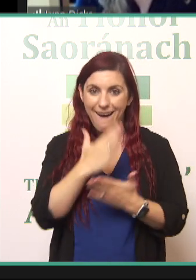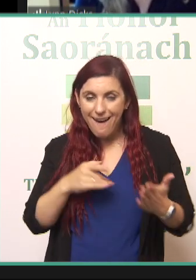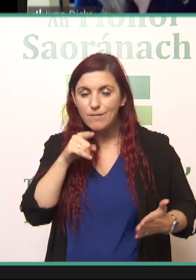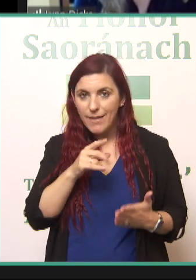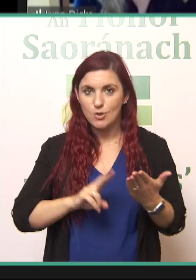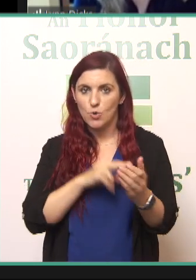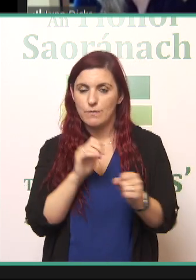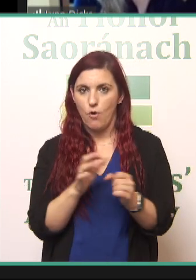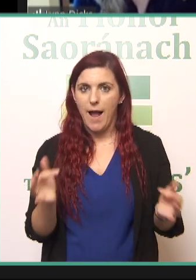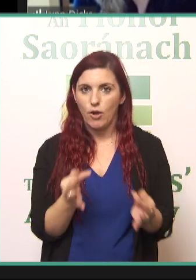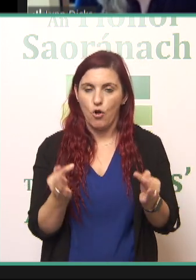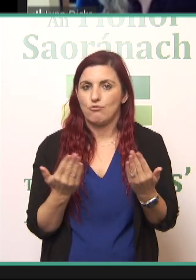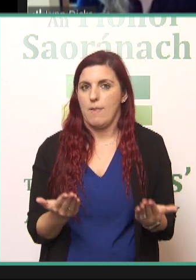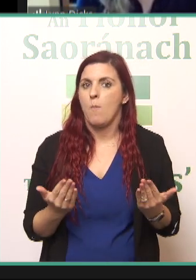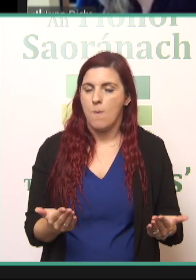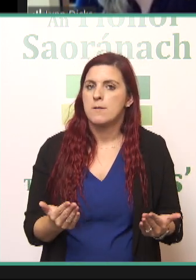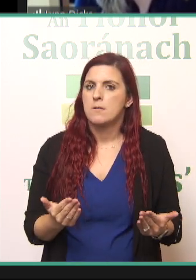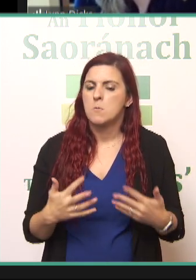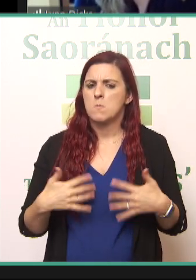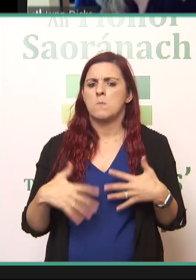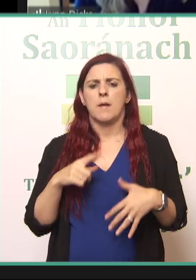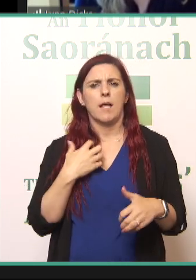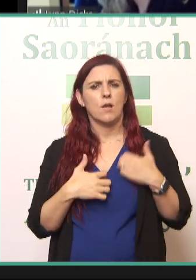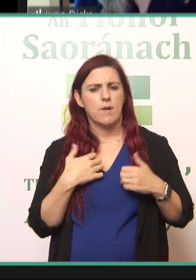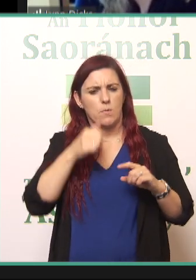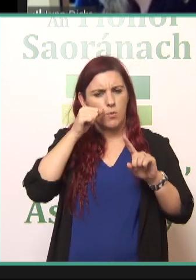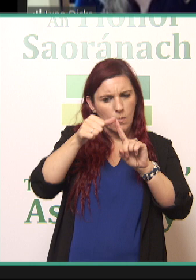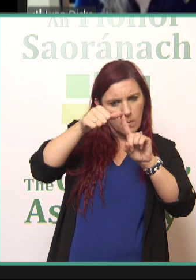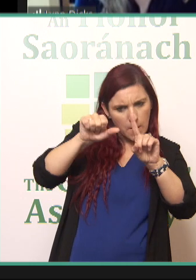used for agriculture at the moment it then gets more interesting as you go down this this uh this